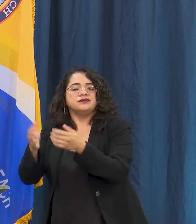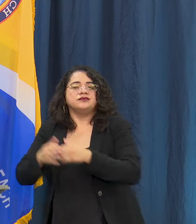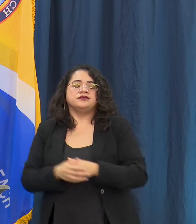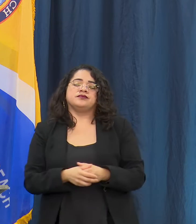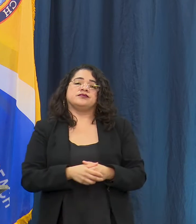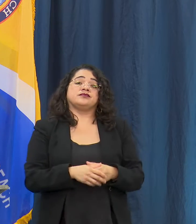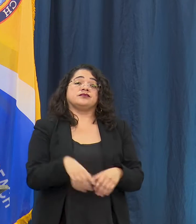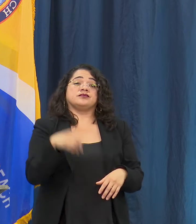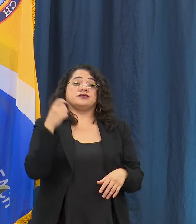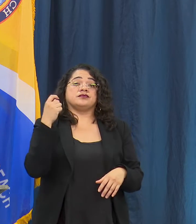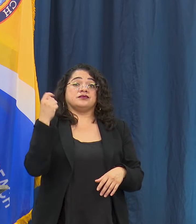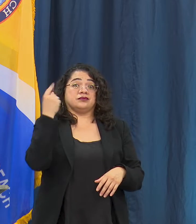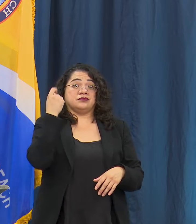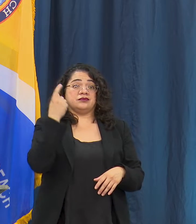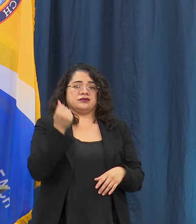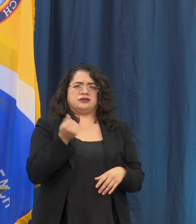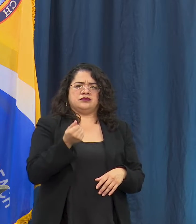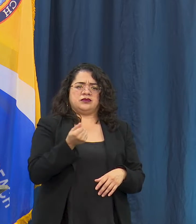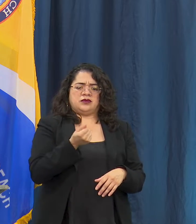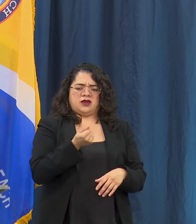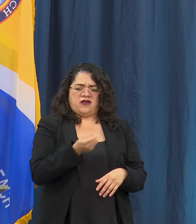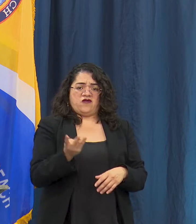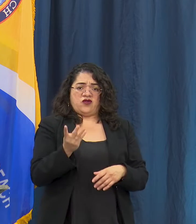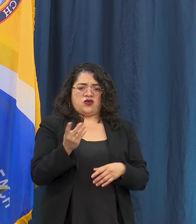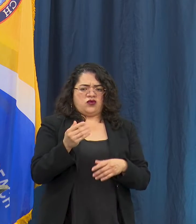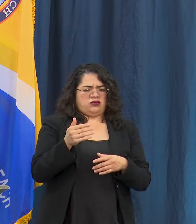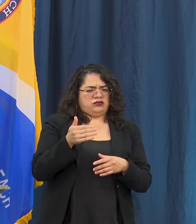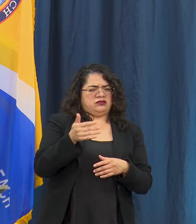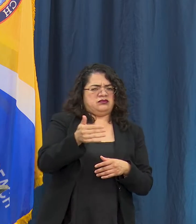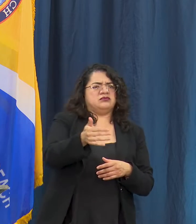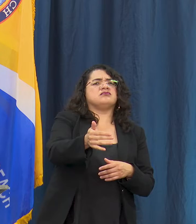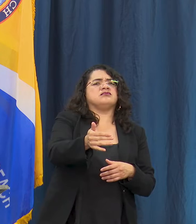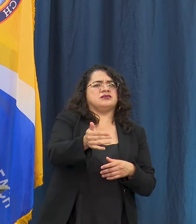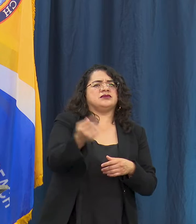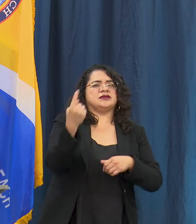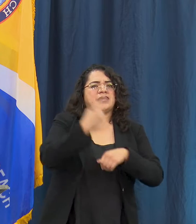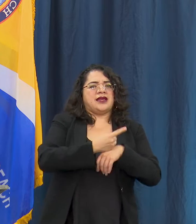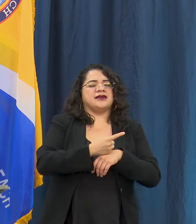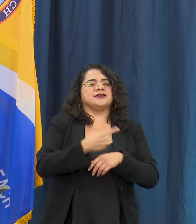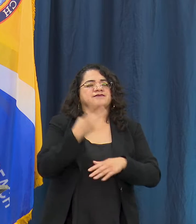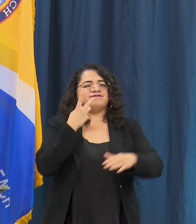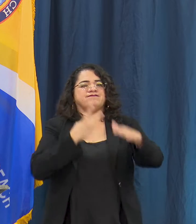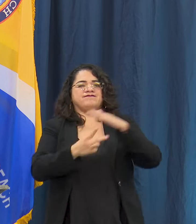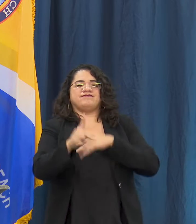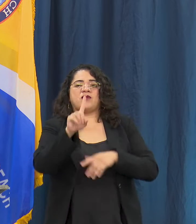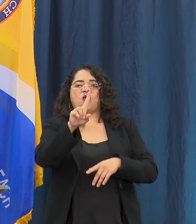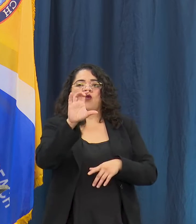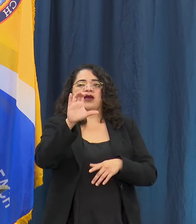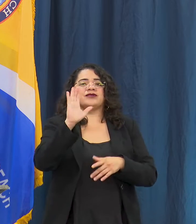will have taken over 100 people from our city. 100 residents some of which are